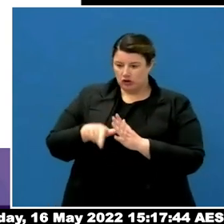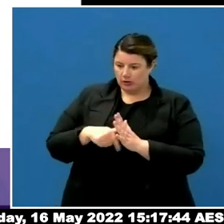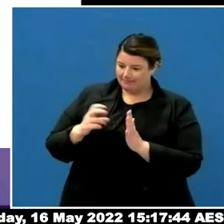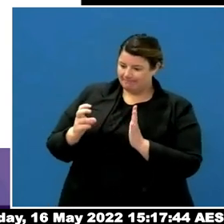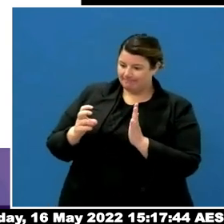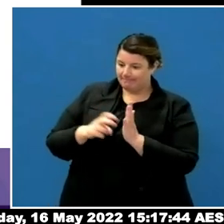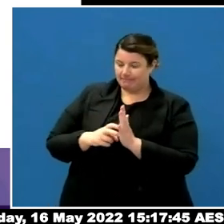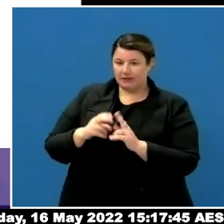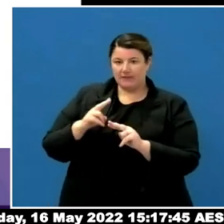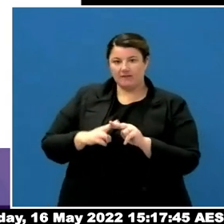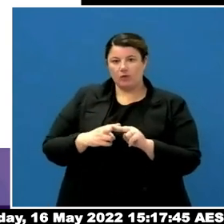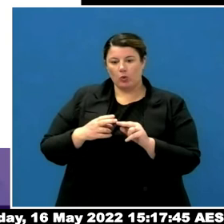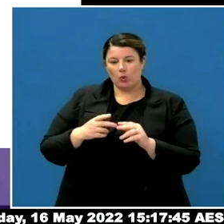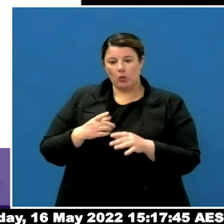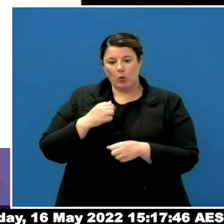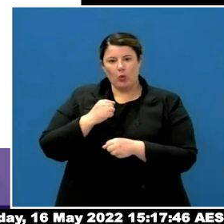Yes, it would be.